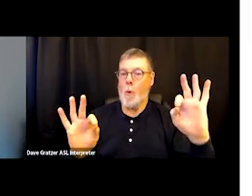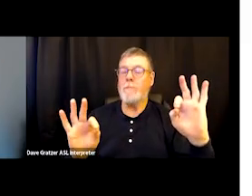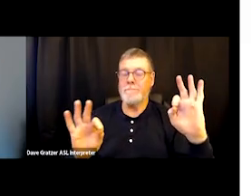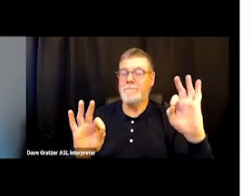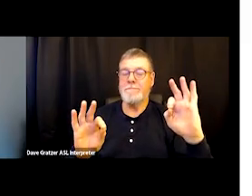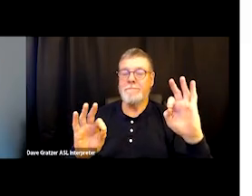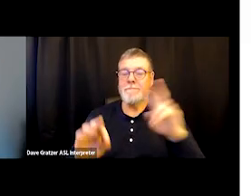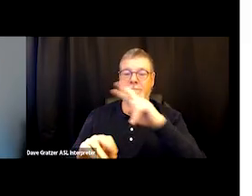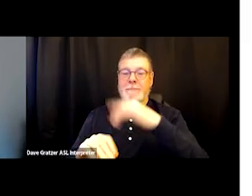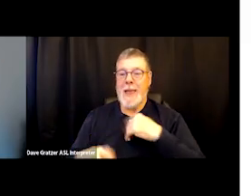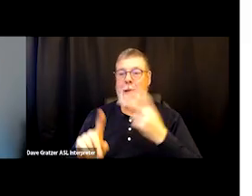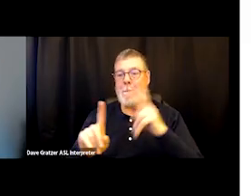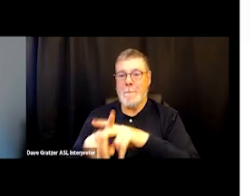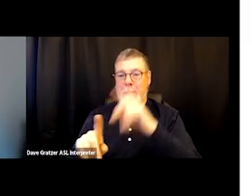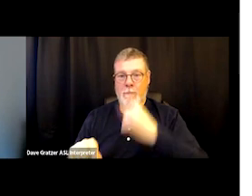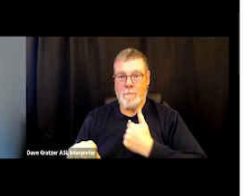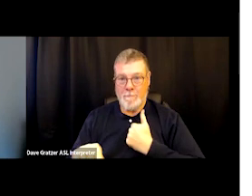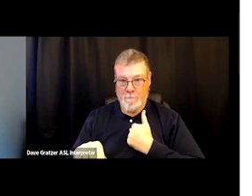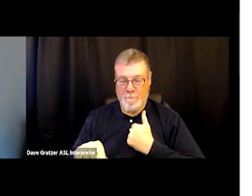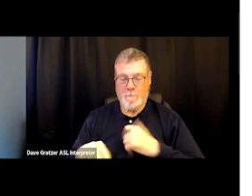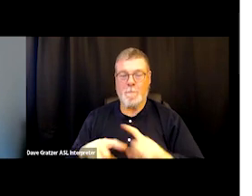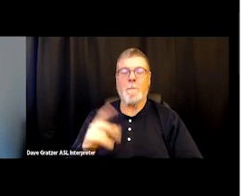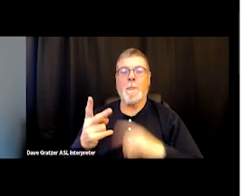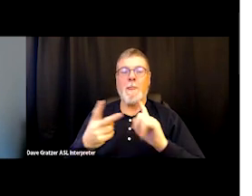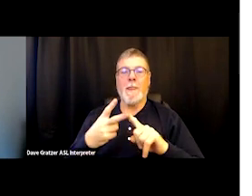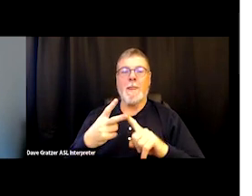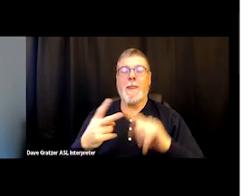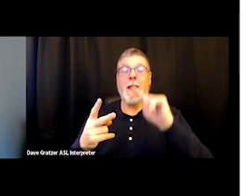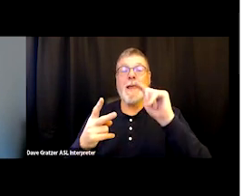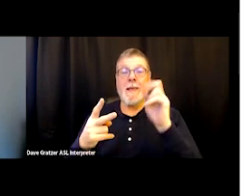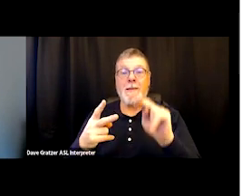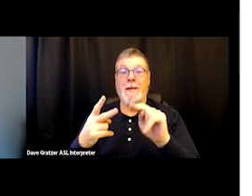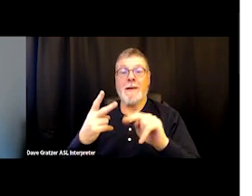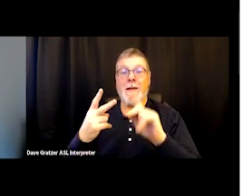you would select I'm applying for myself. Then you would help the person